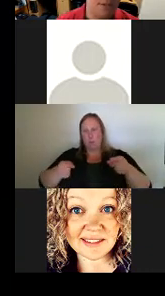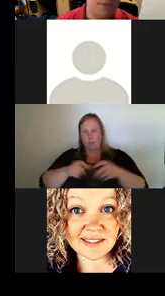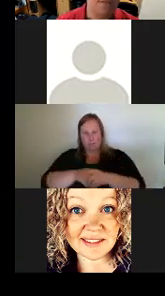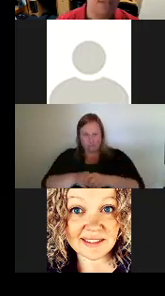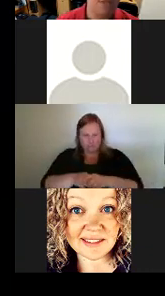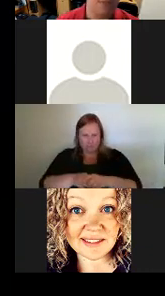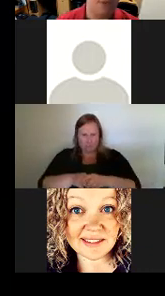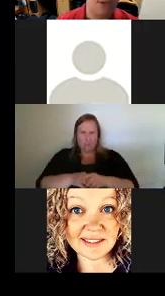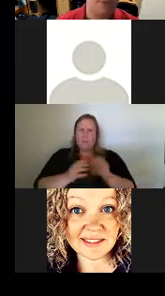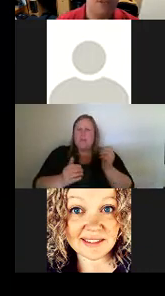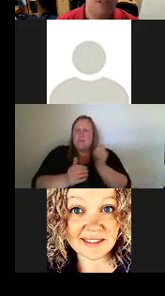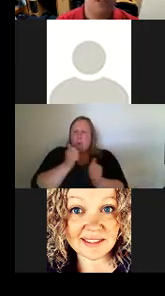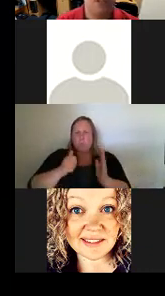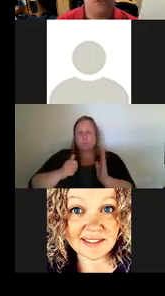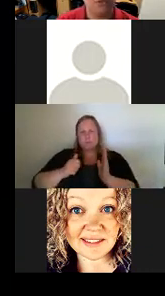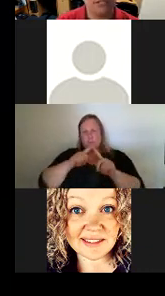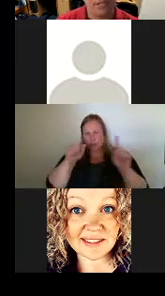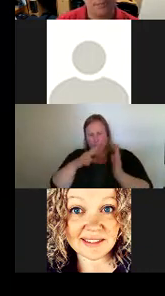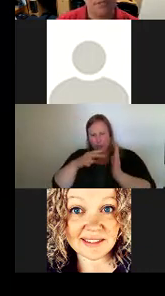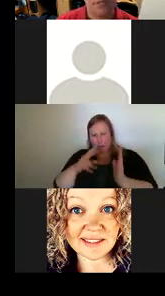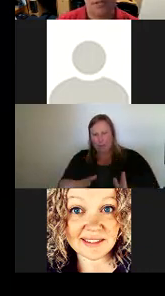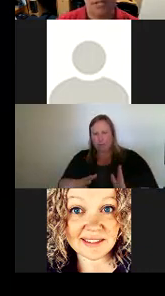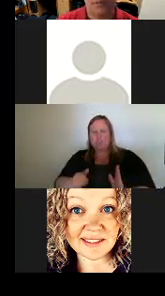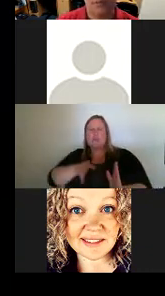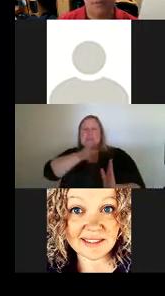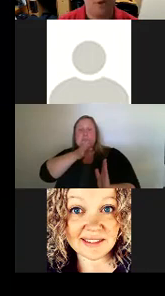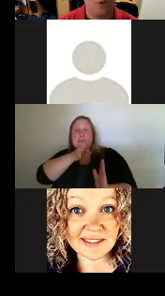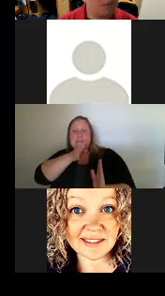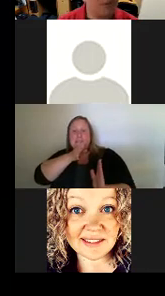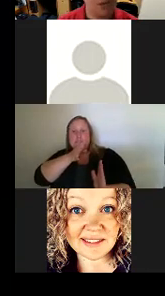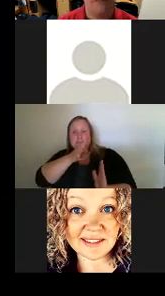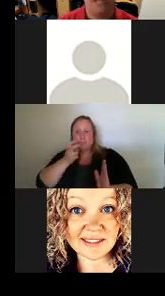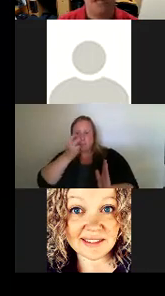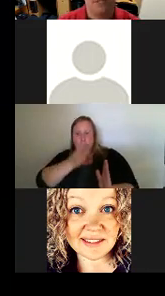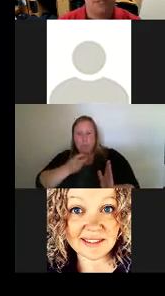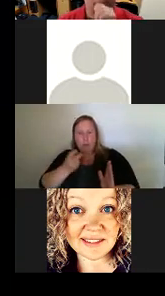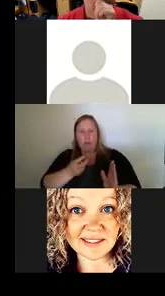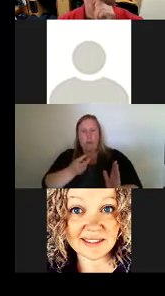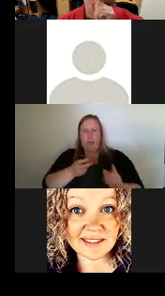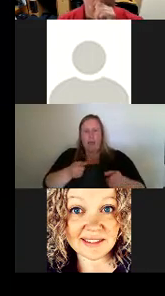MAGNIFICATION PROGRAMS THE CONTROL IS TYPICALLY THE HUSH KEY WITH ALMOST ALL OF THE OPTIONS I MENTIONED.